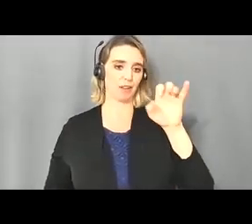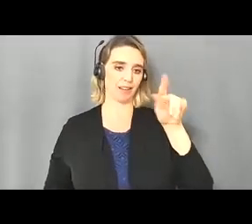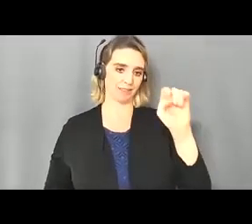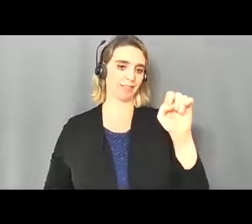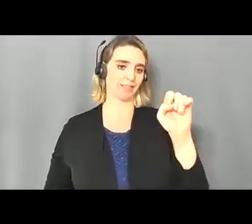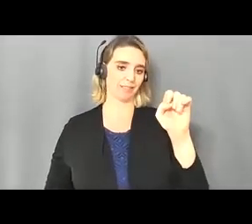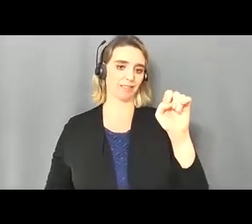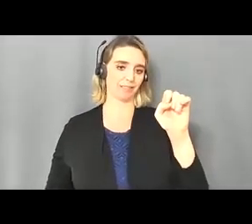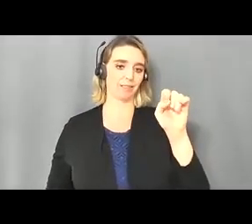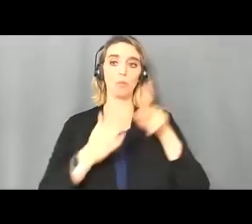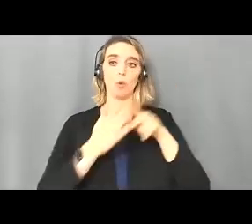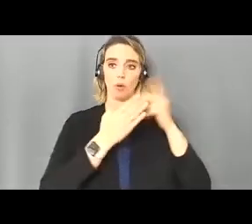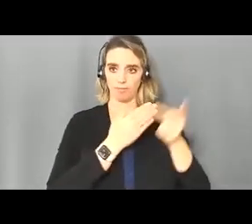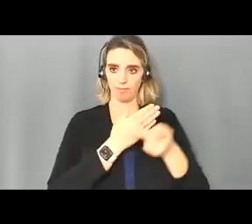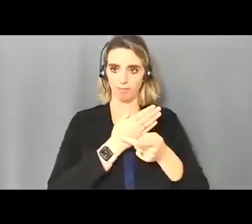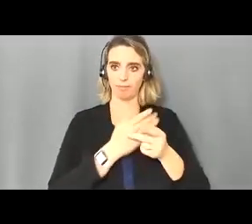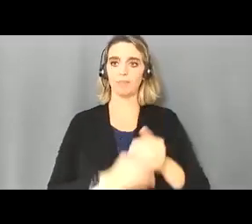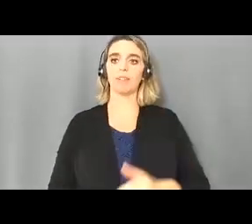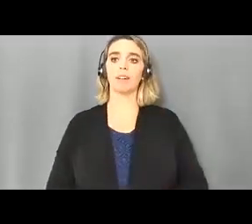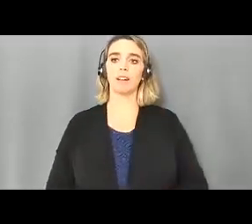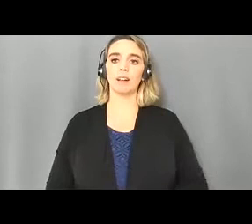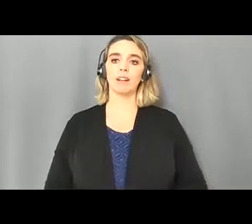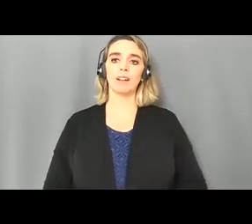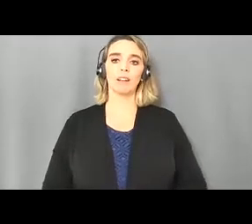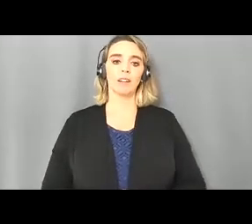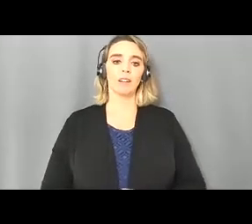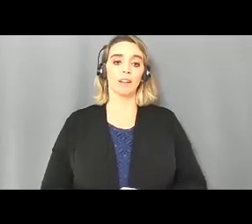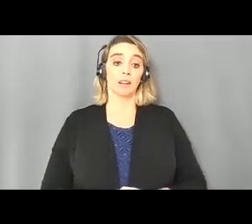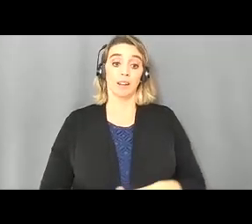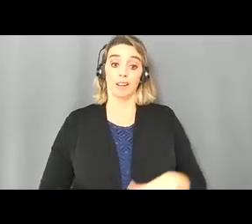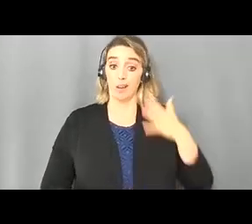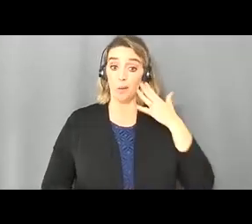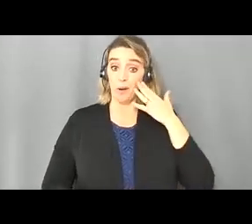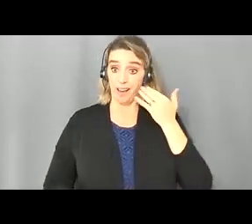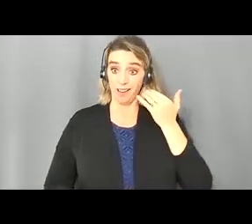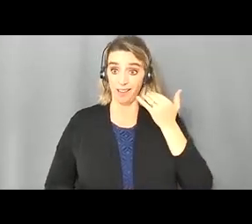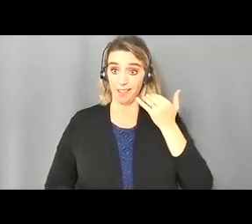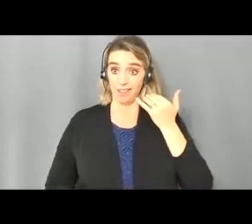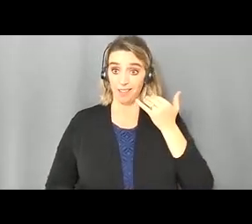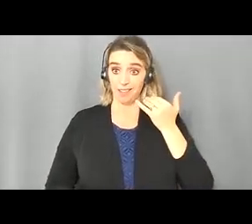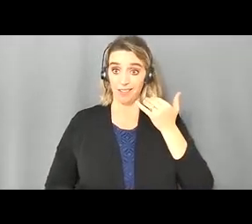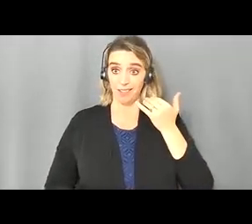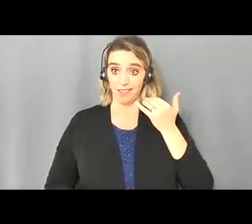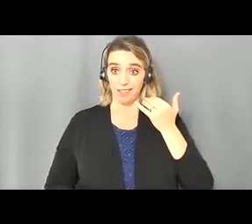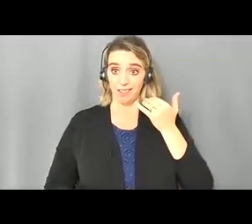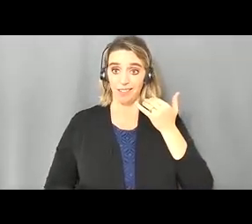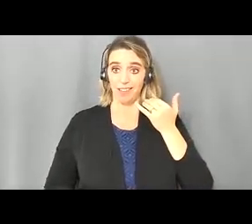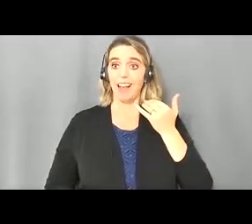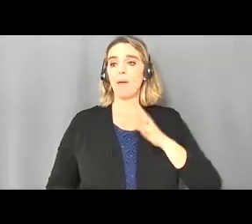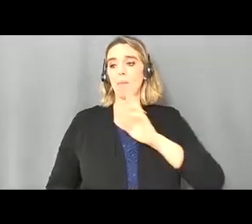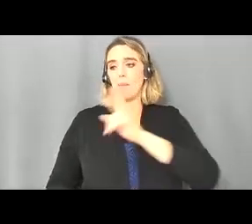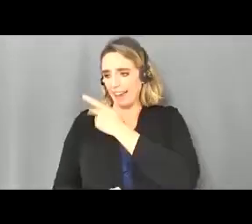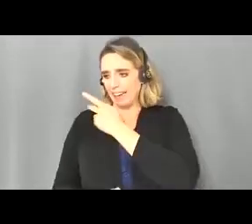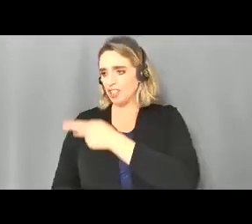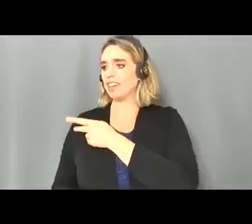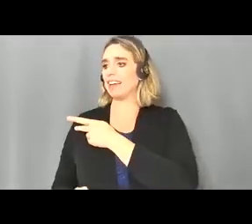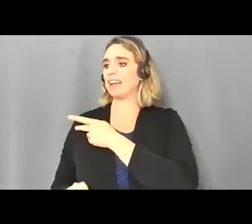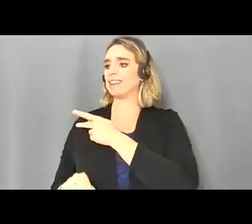and remove as many distractions as we can that are on the patient's plate, like getting a new diagnosis